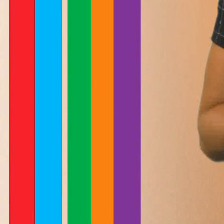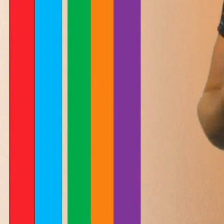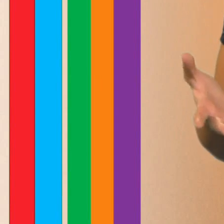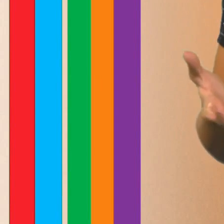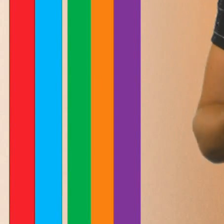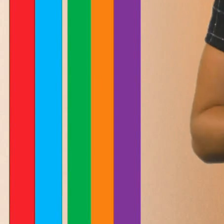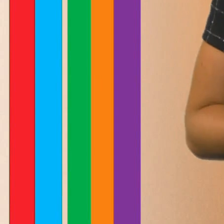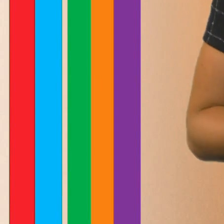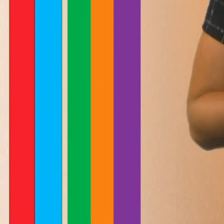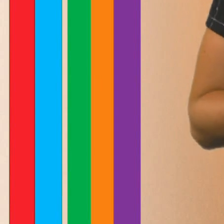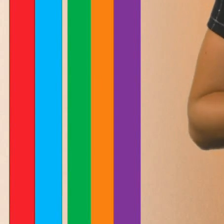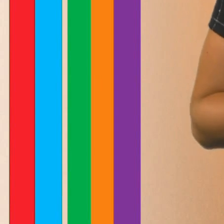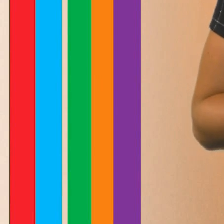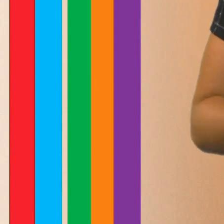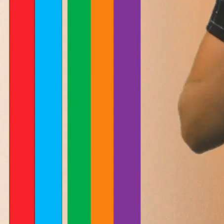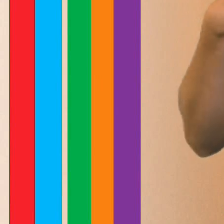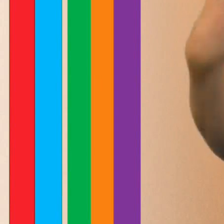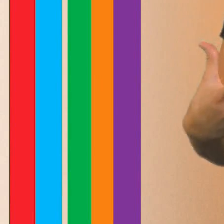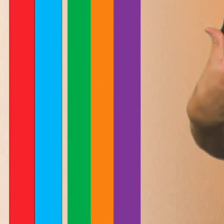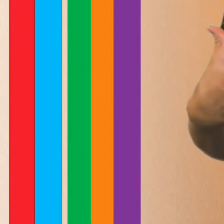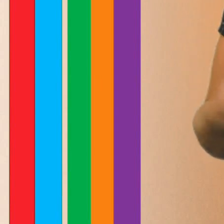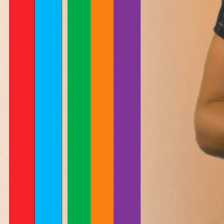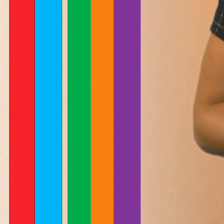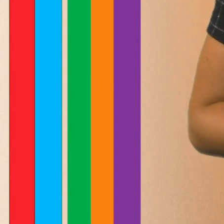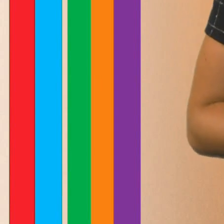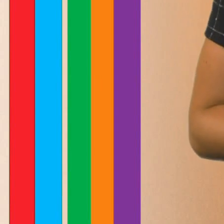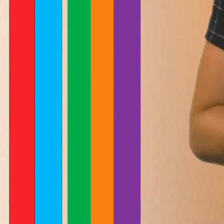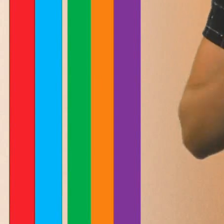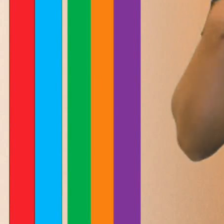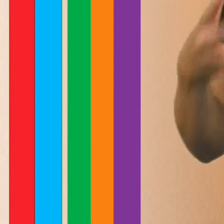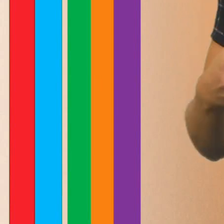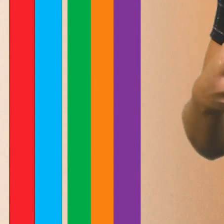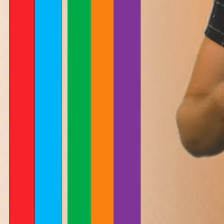In maths today, we will be thinking about sharing, and how it relates to dividing.